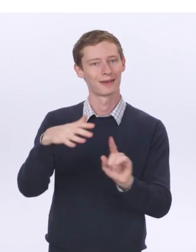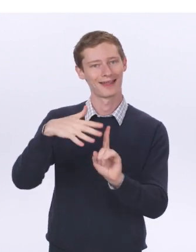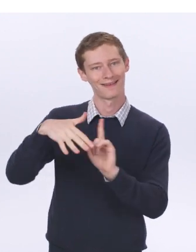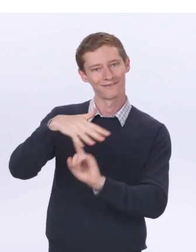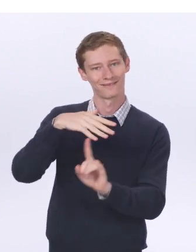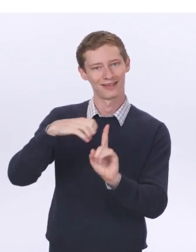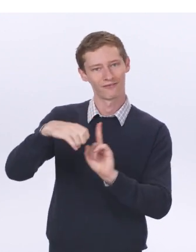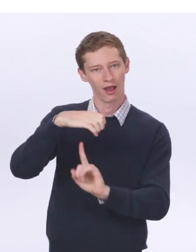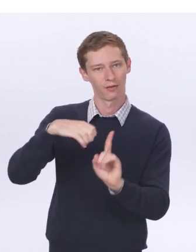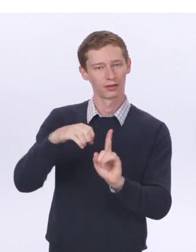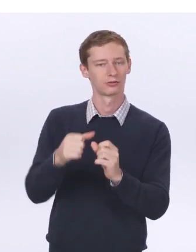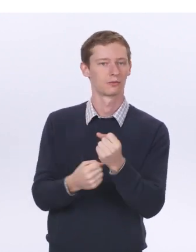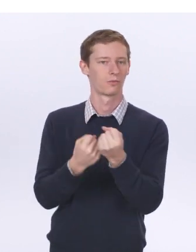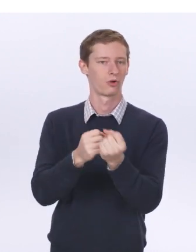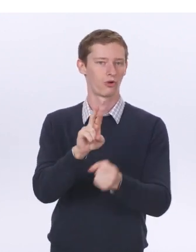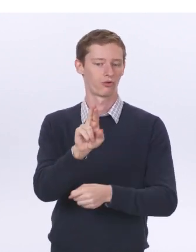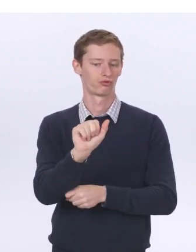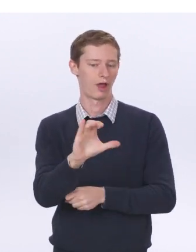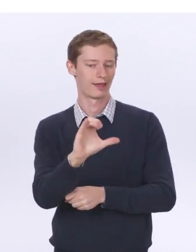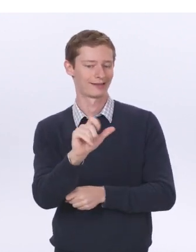but direct touch is quickly becoming the standard.